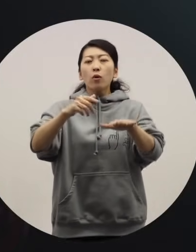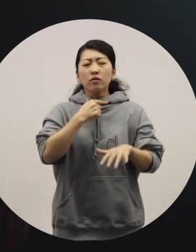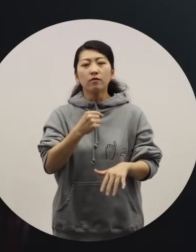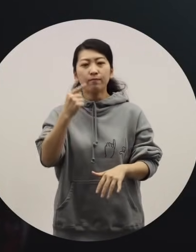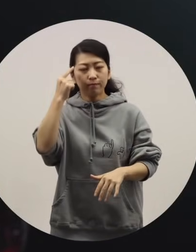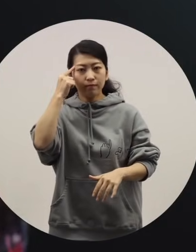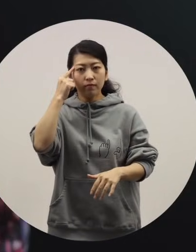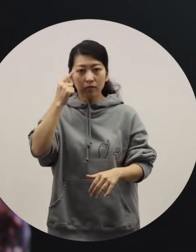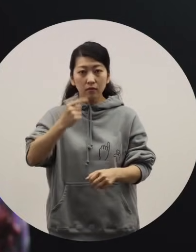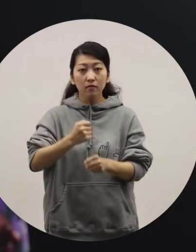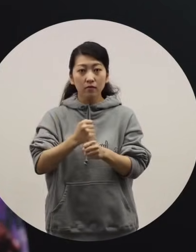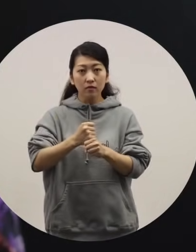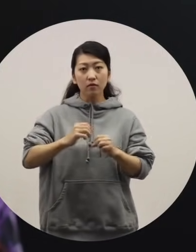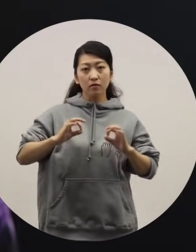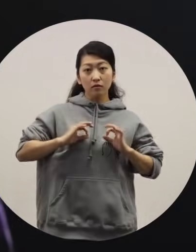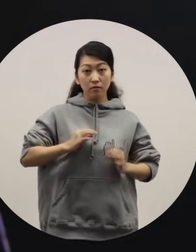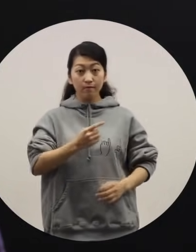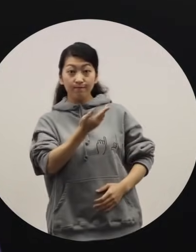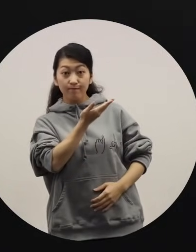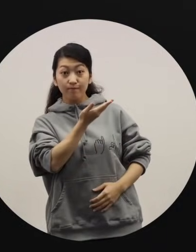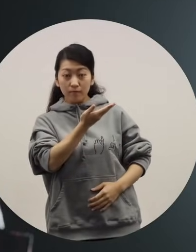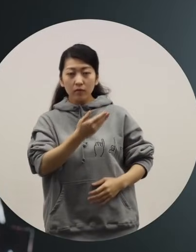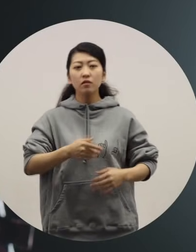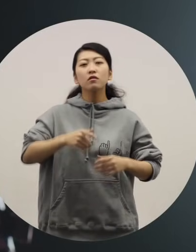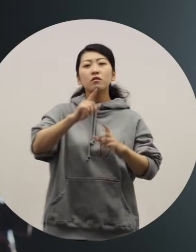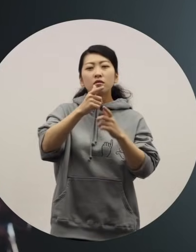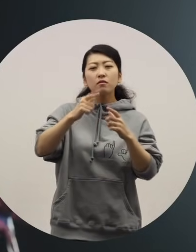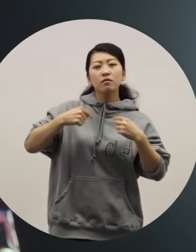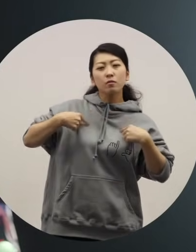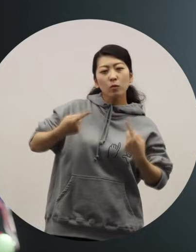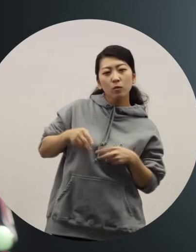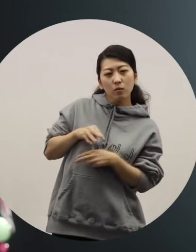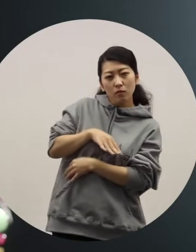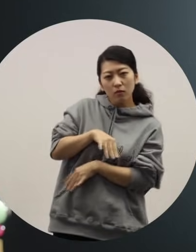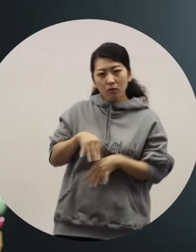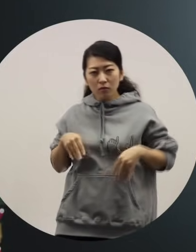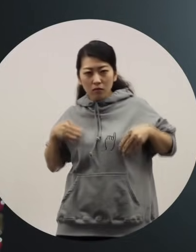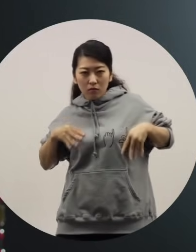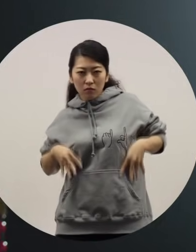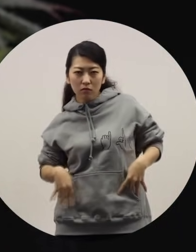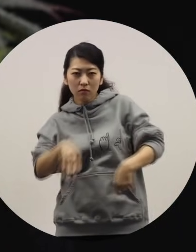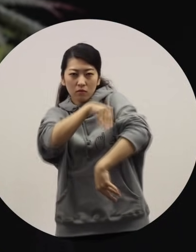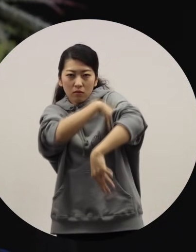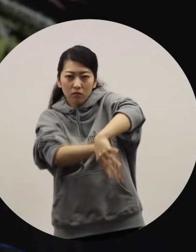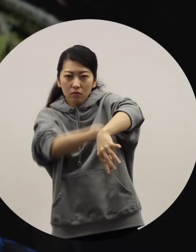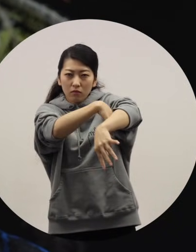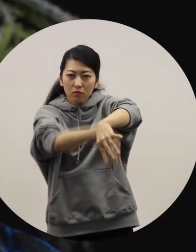Where that feature is placed, I've also added ropes and some accessories